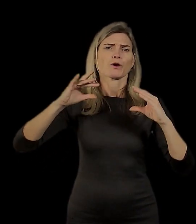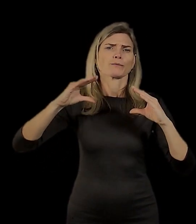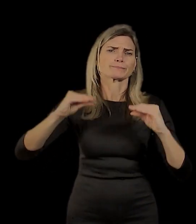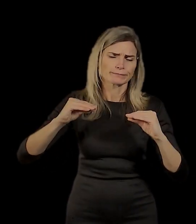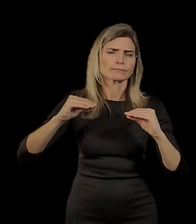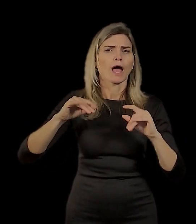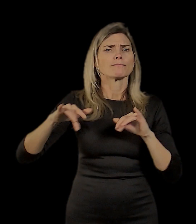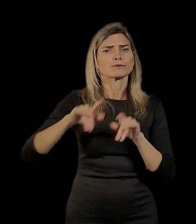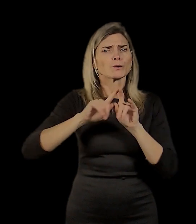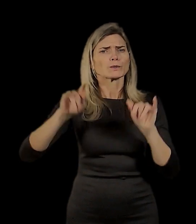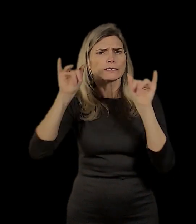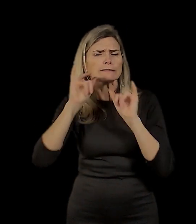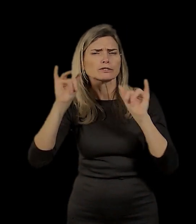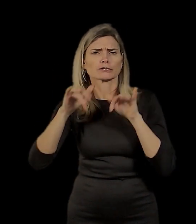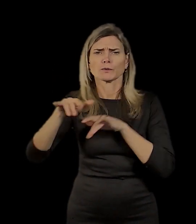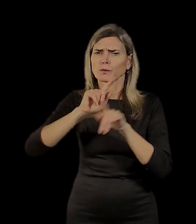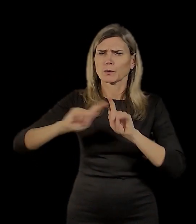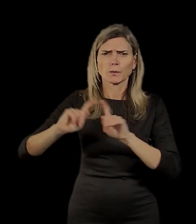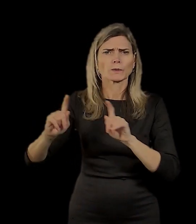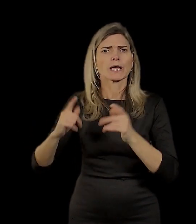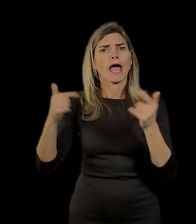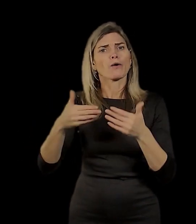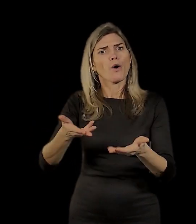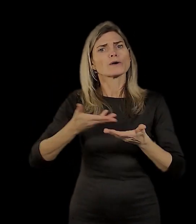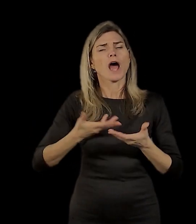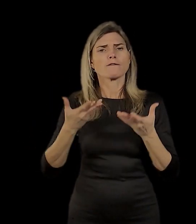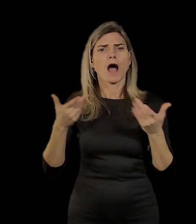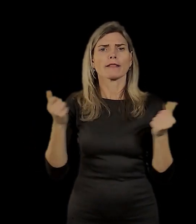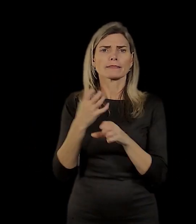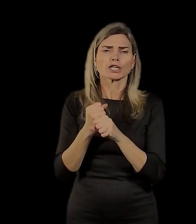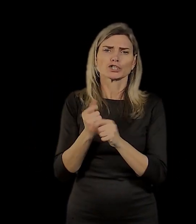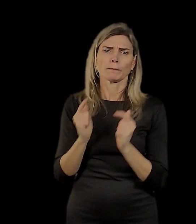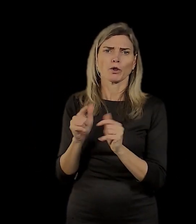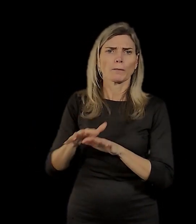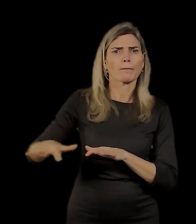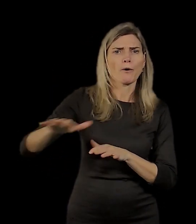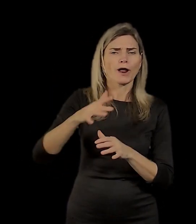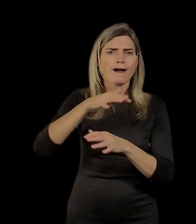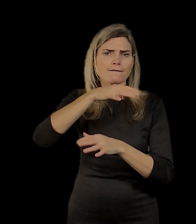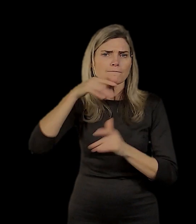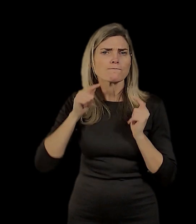what the embankment looks like at the moment. As I said, the predominant function at the moment is a cycle path.